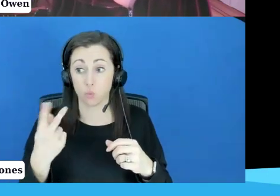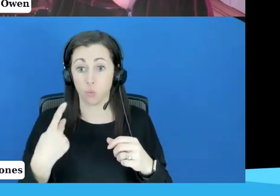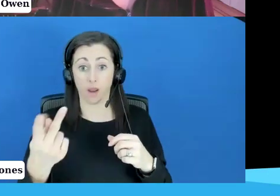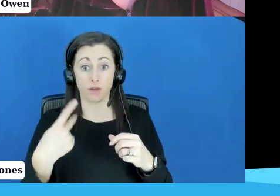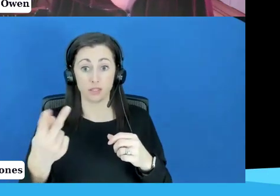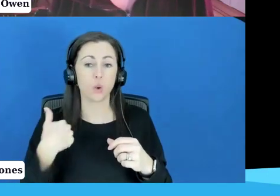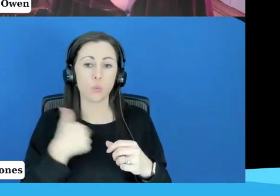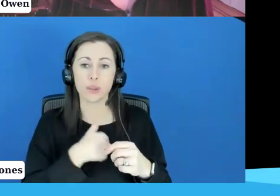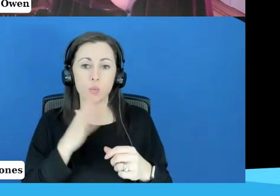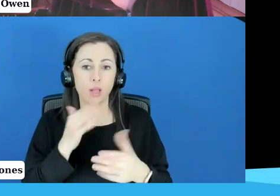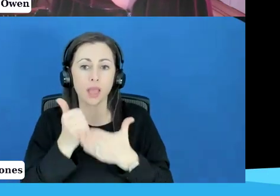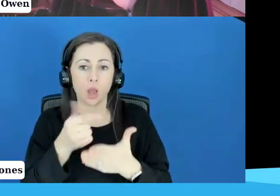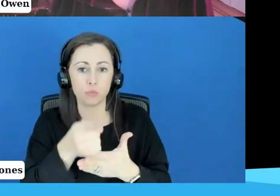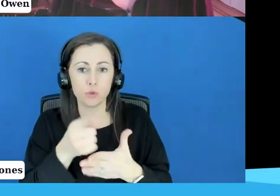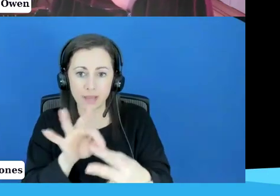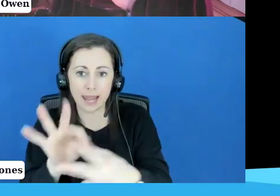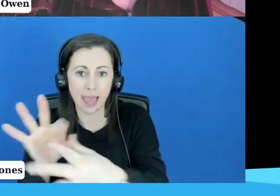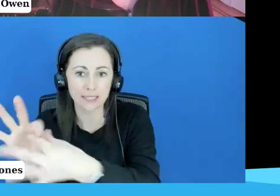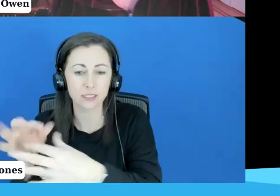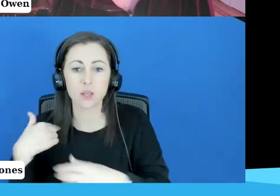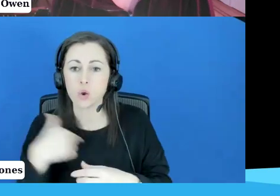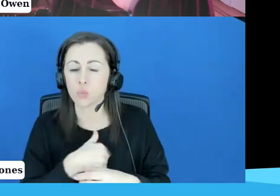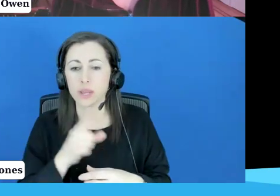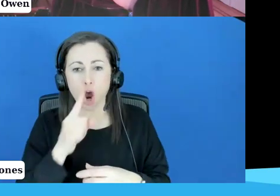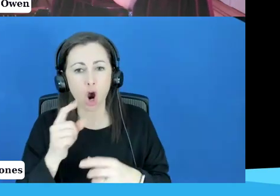We're rooting for you. We want this for you. We're going to be a part of your team.